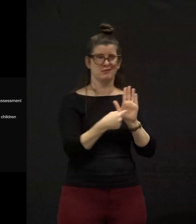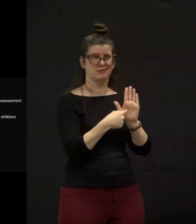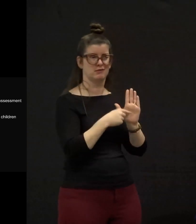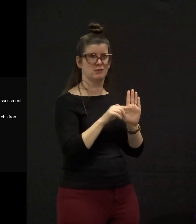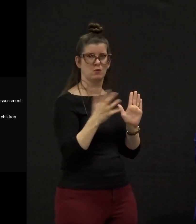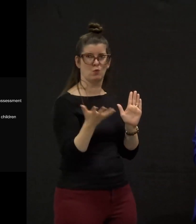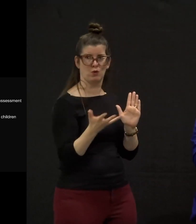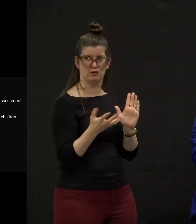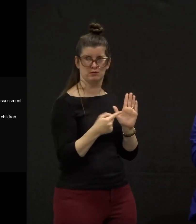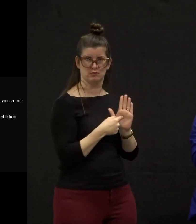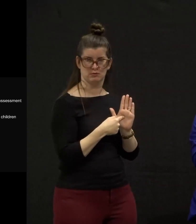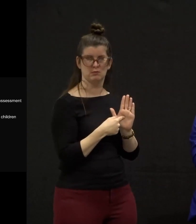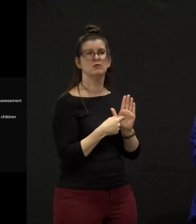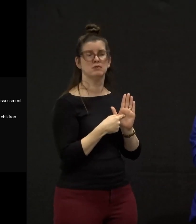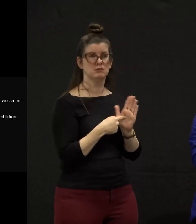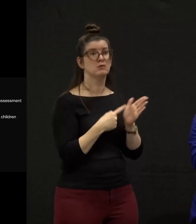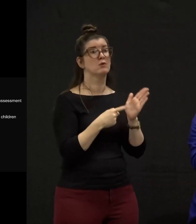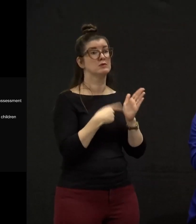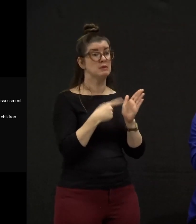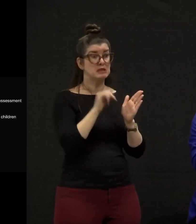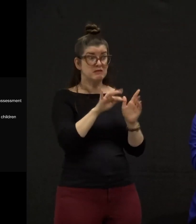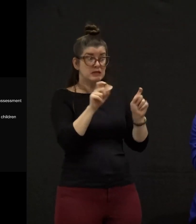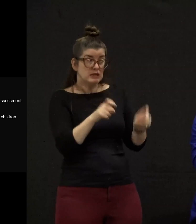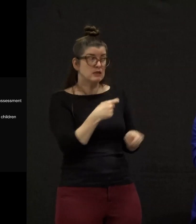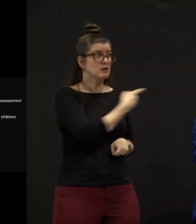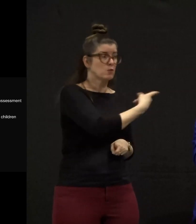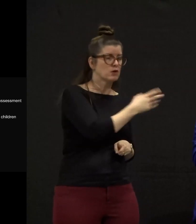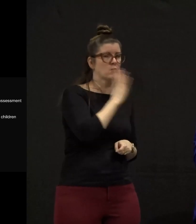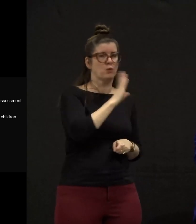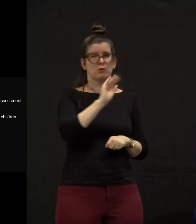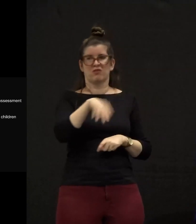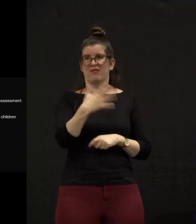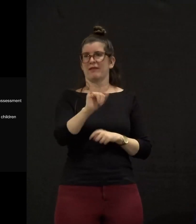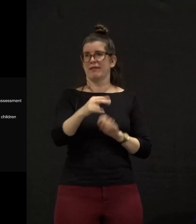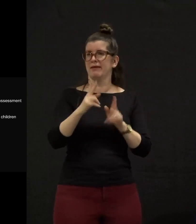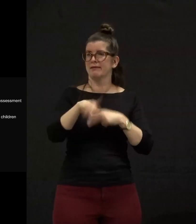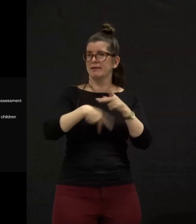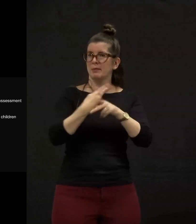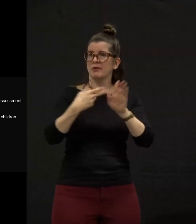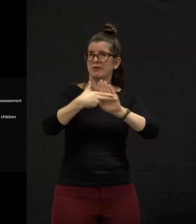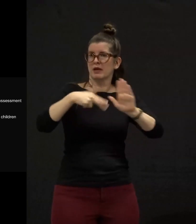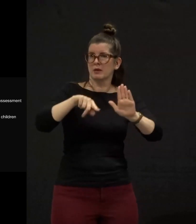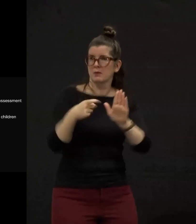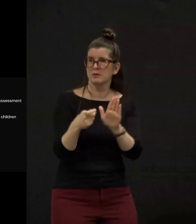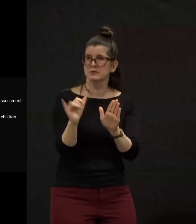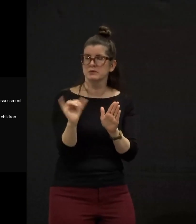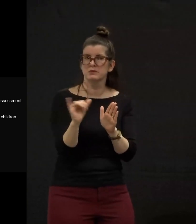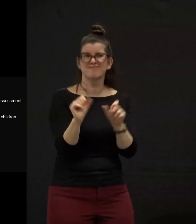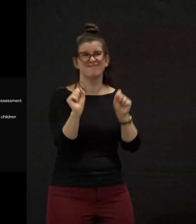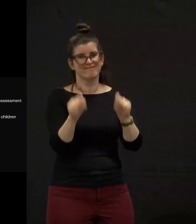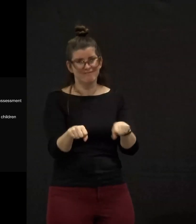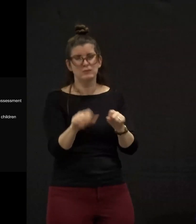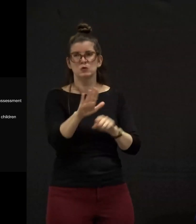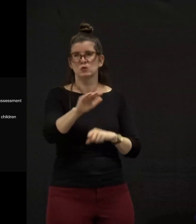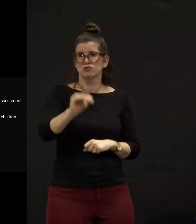sometimes as warranted, we go ahead and provide that type of information as far as, yes, your child meets criteria